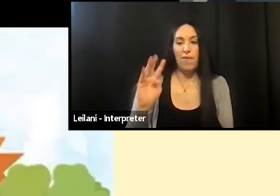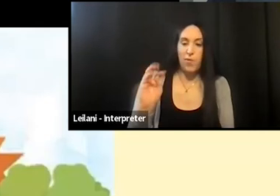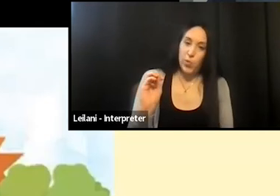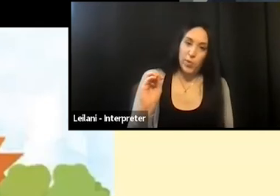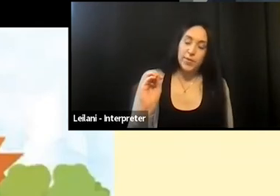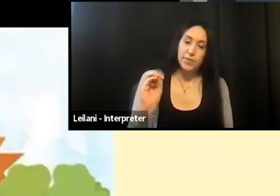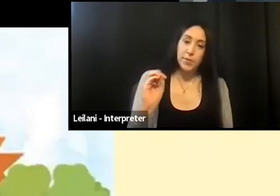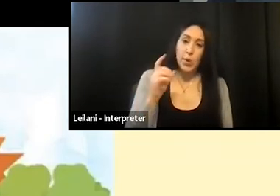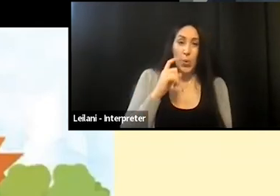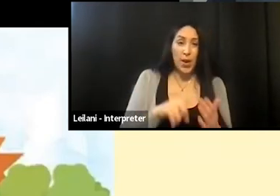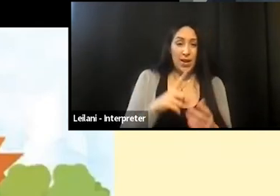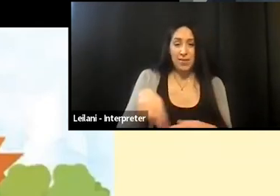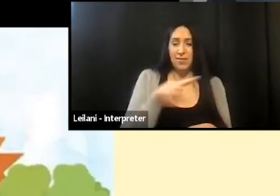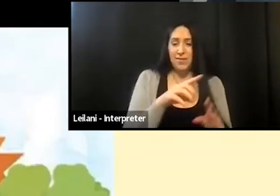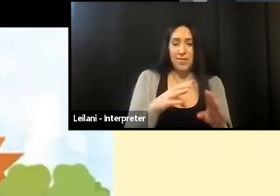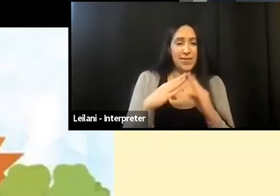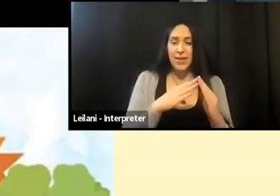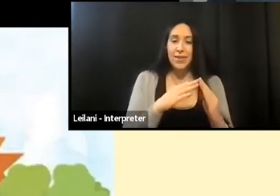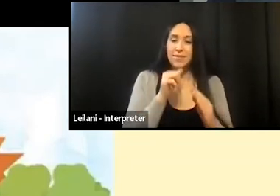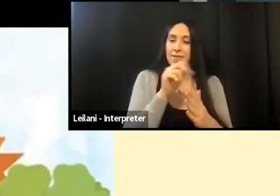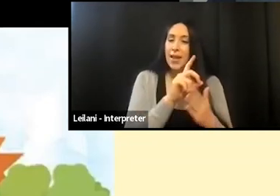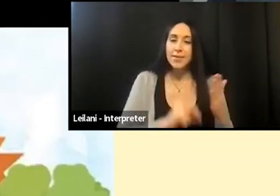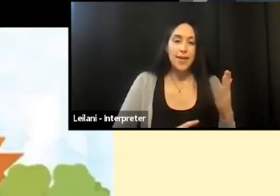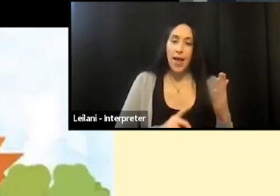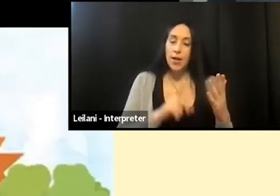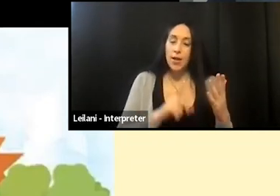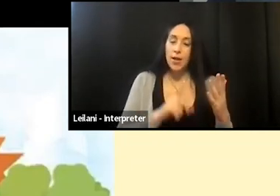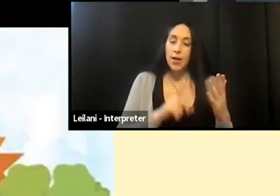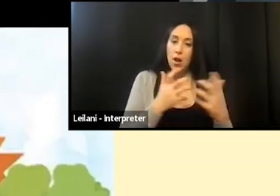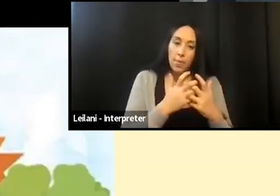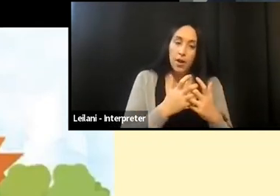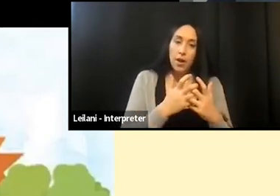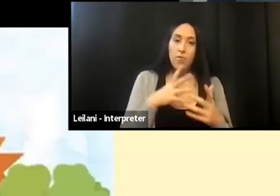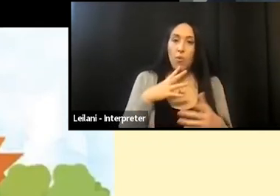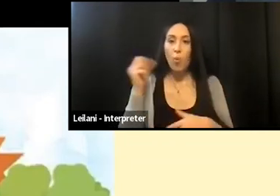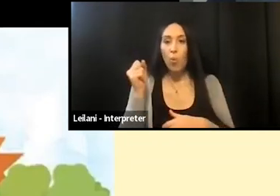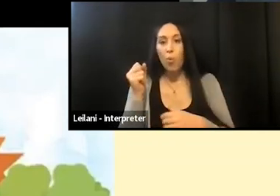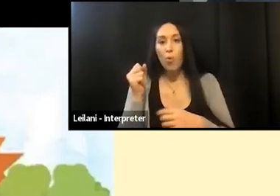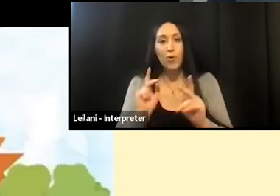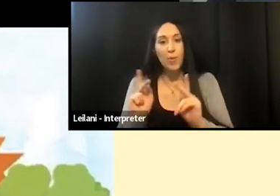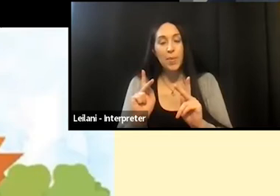were not designed to accommodate for both the aging population in terms of the number of people